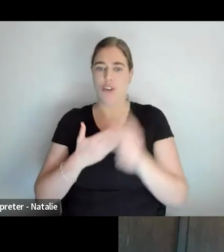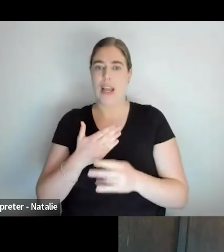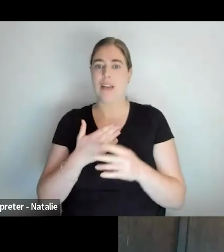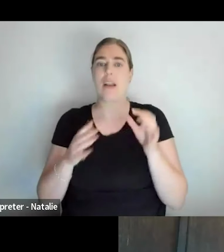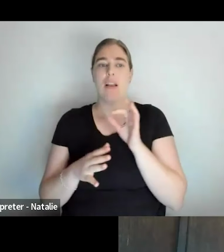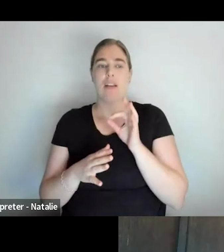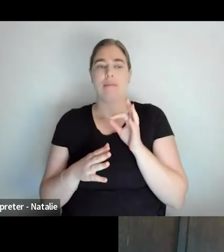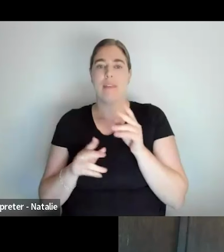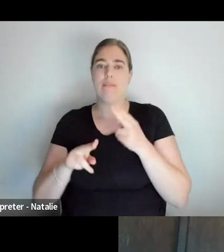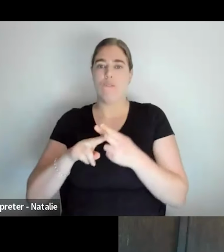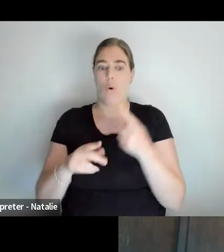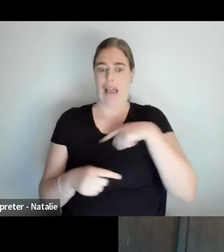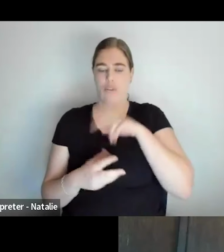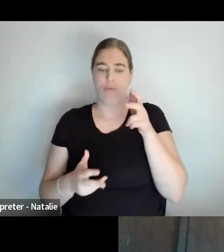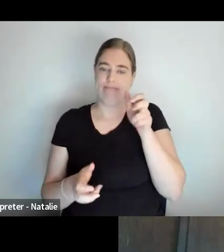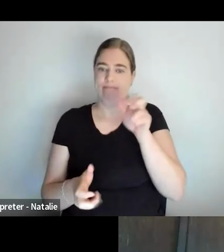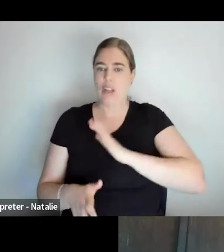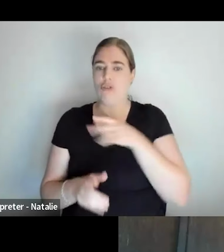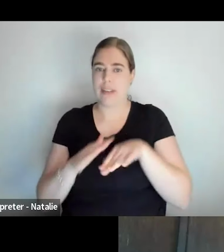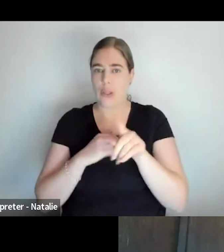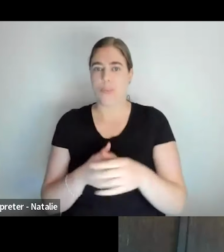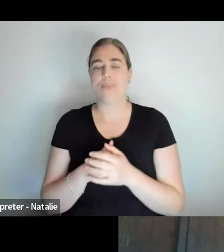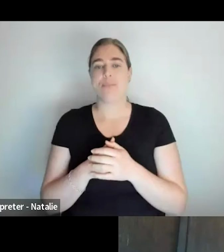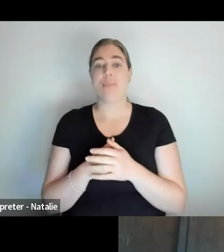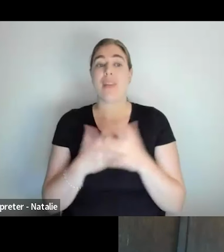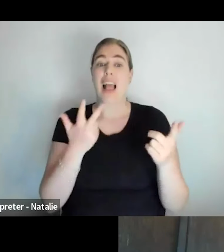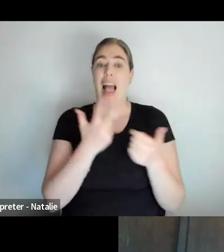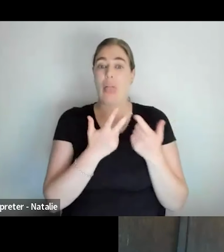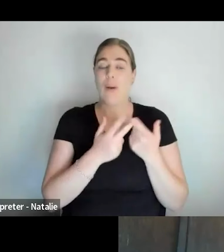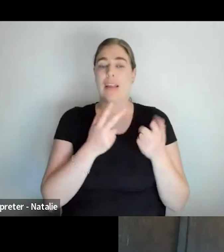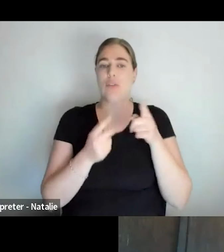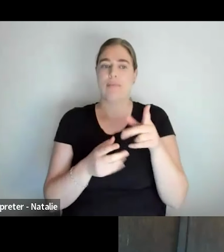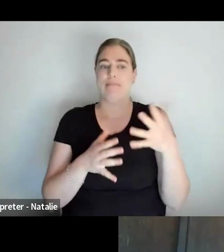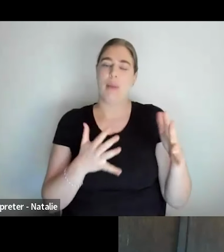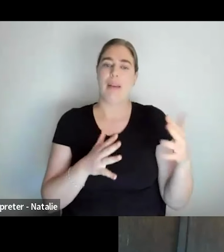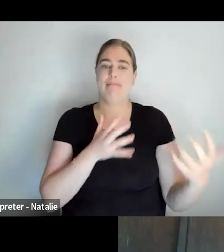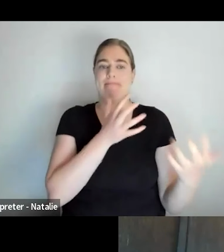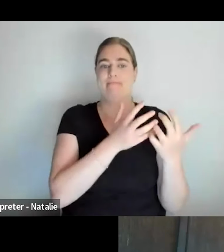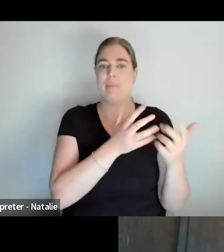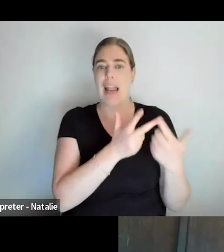be considering applying to a funding stream like arts projects, which might be a better fit.